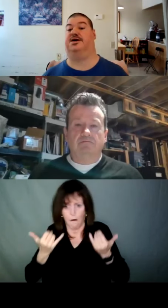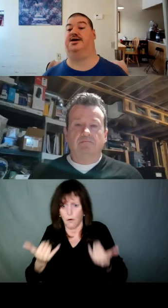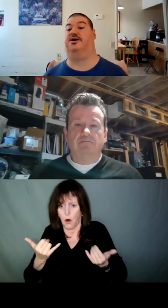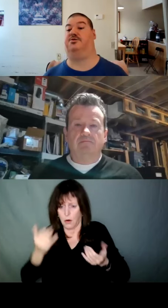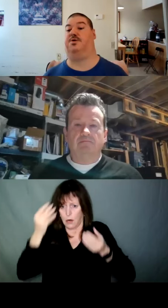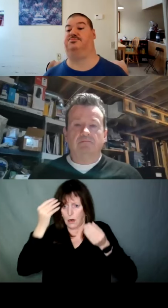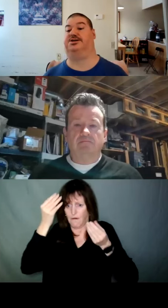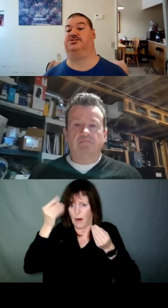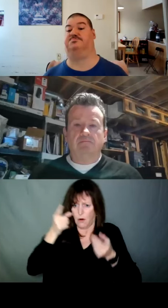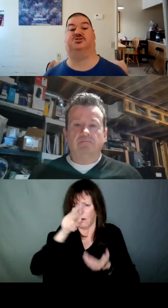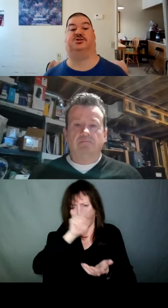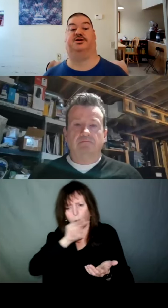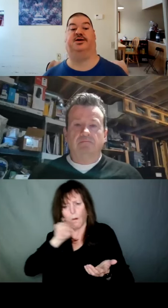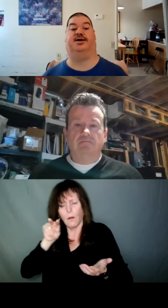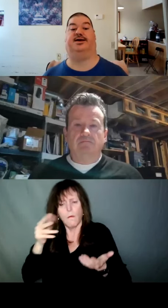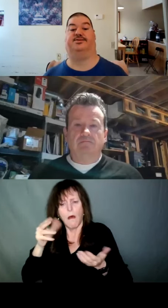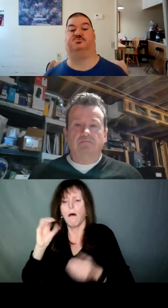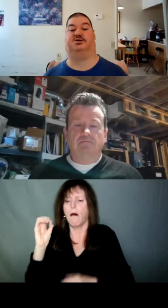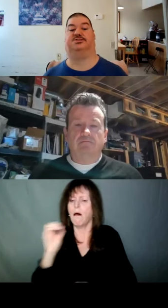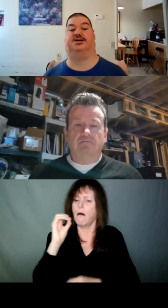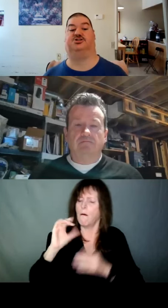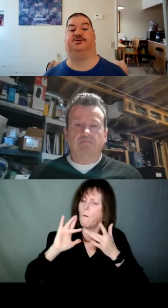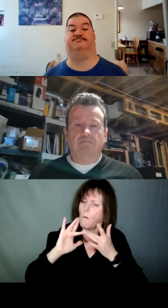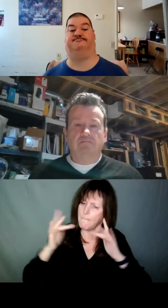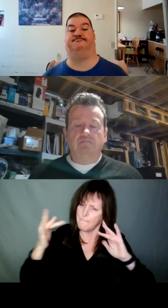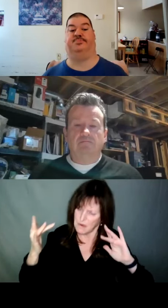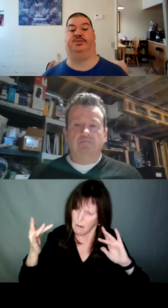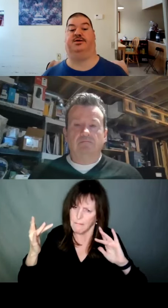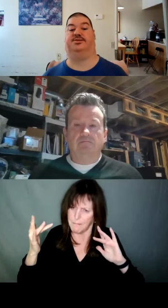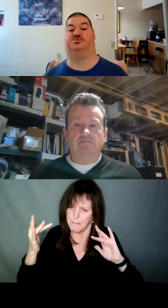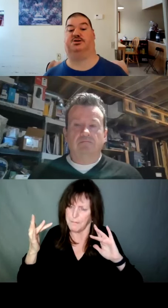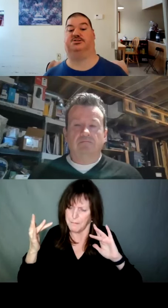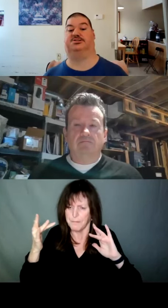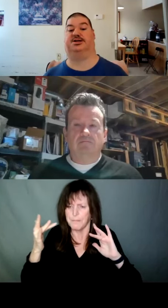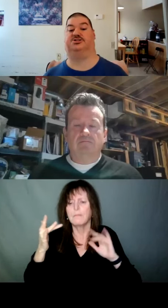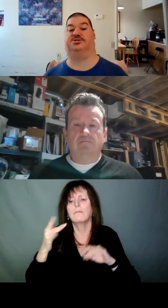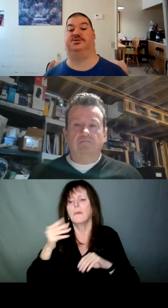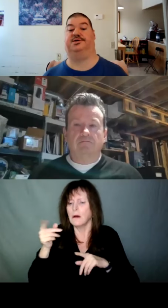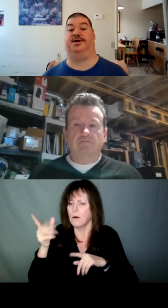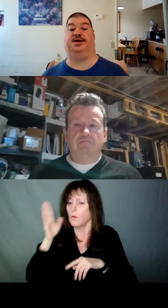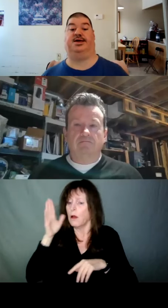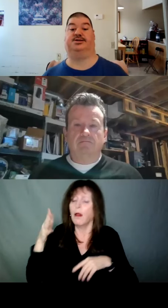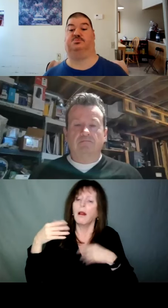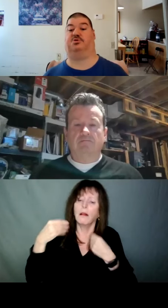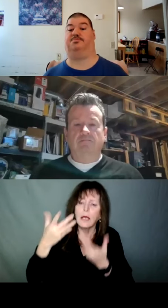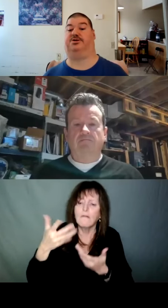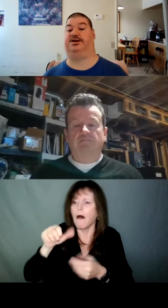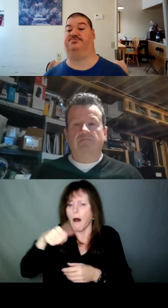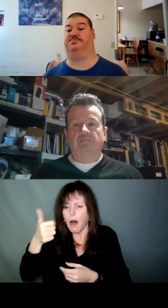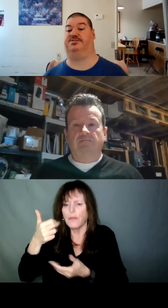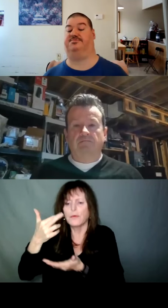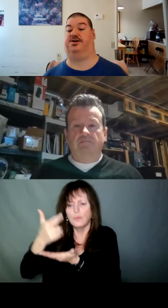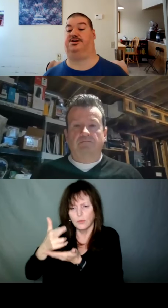and law changes in Ontario . For the most current information, participants